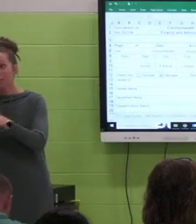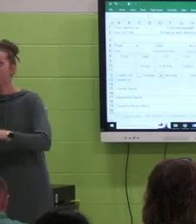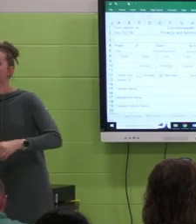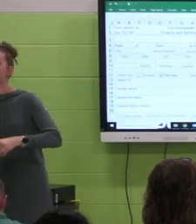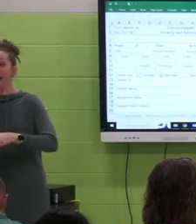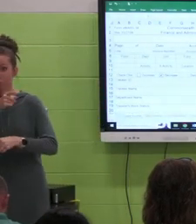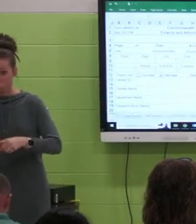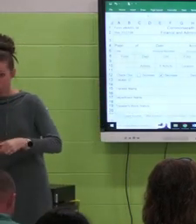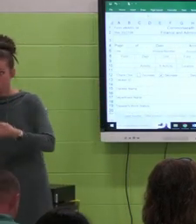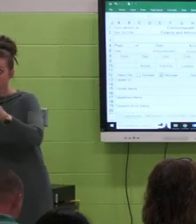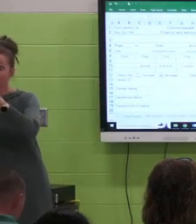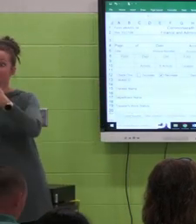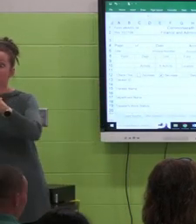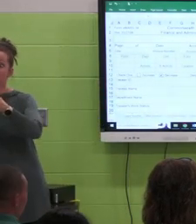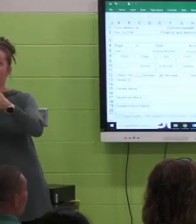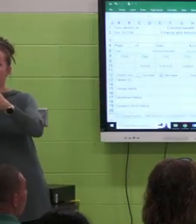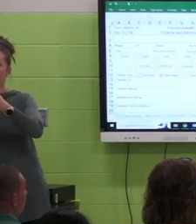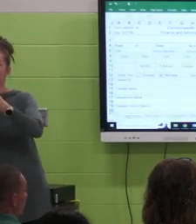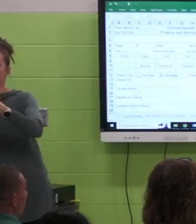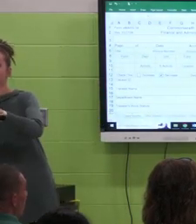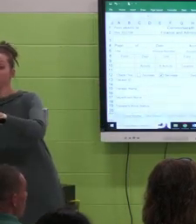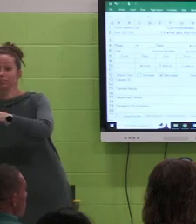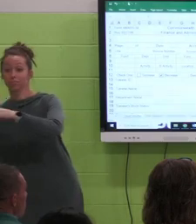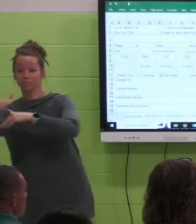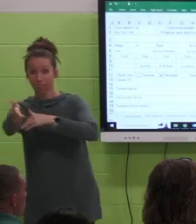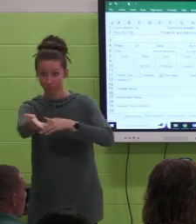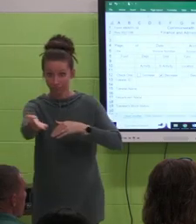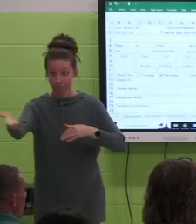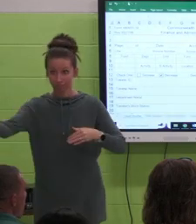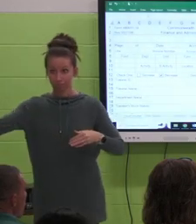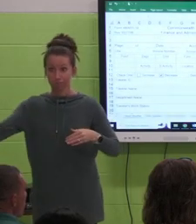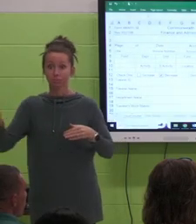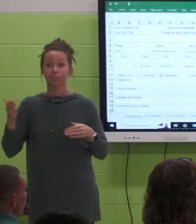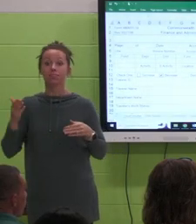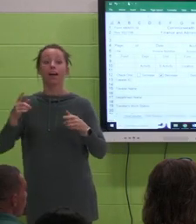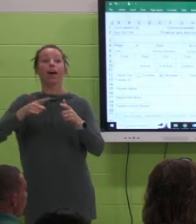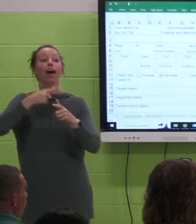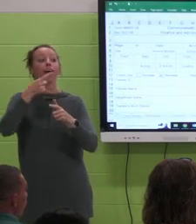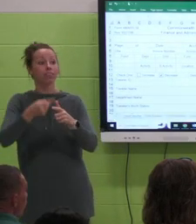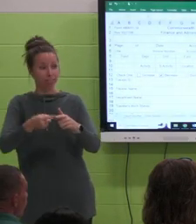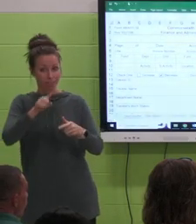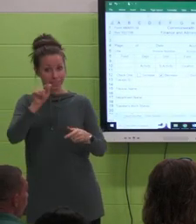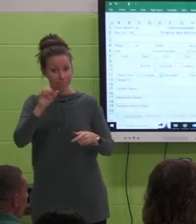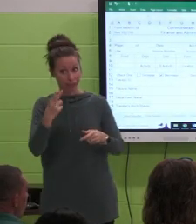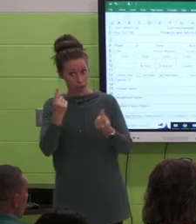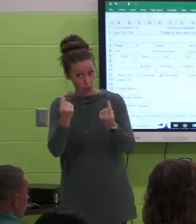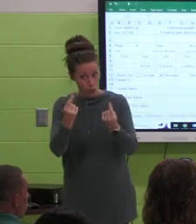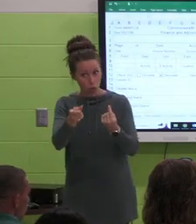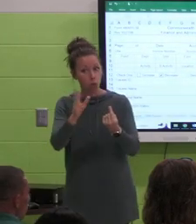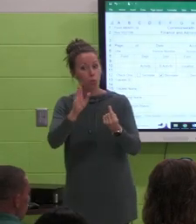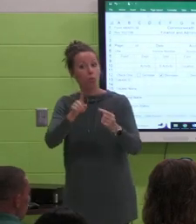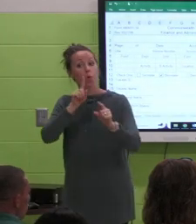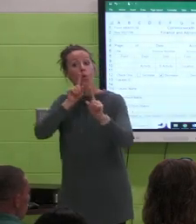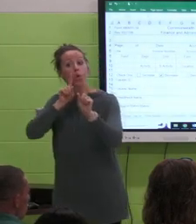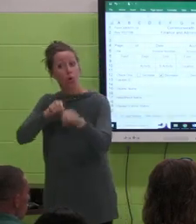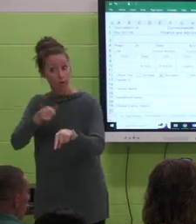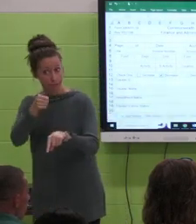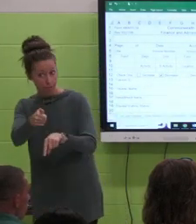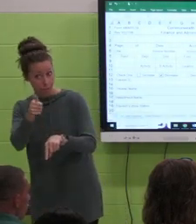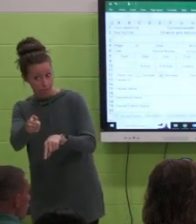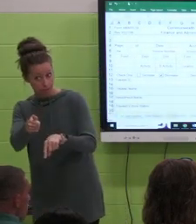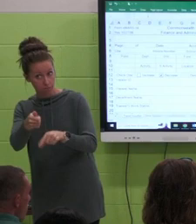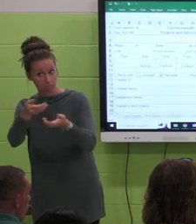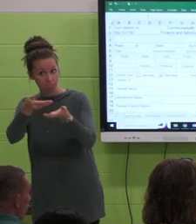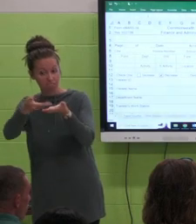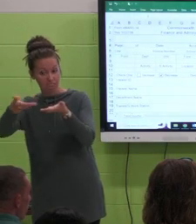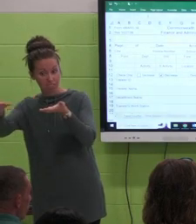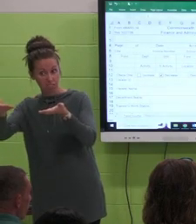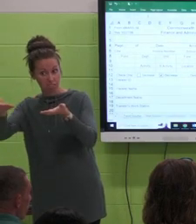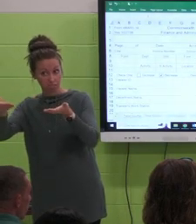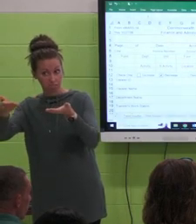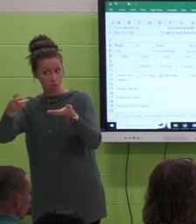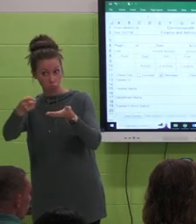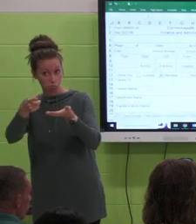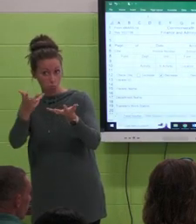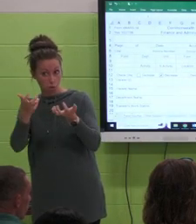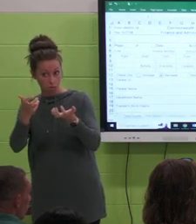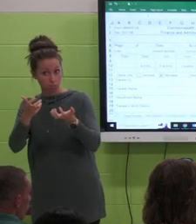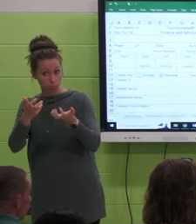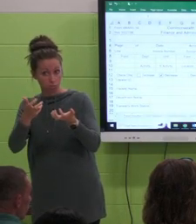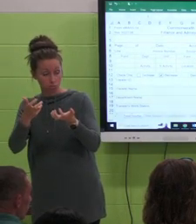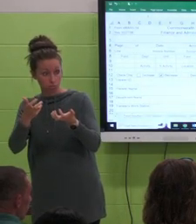by checking the box right and then and then Zach would either order the merchandise um because what